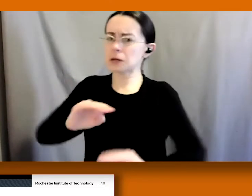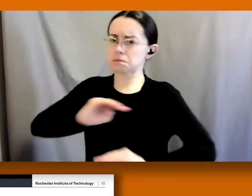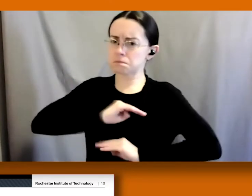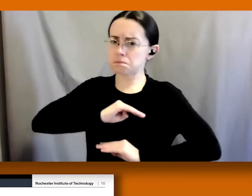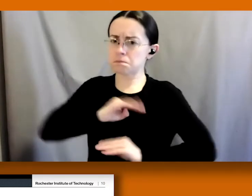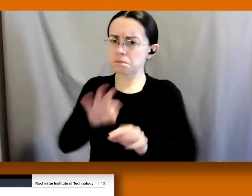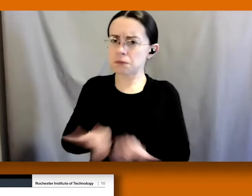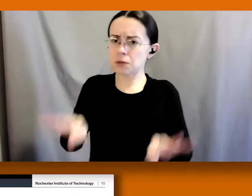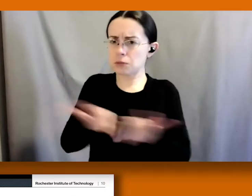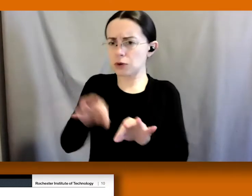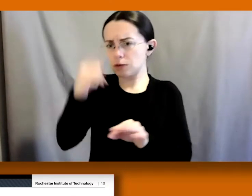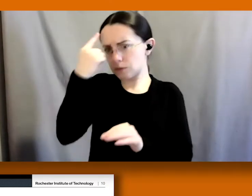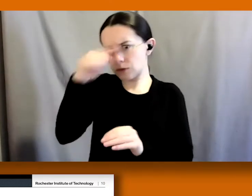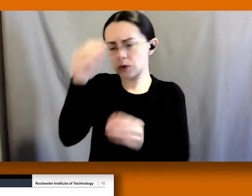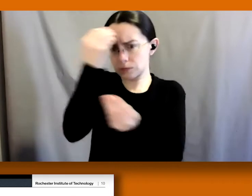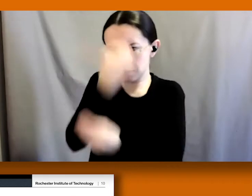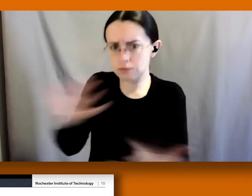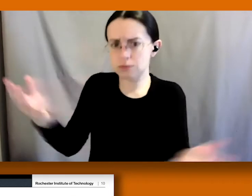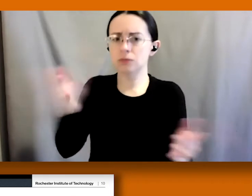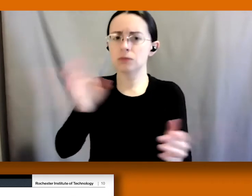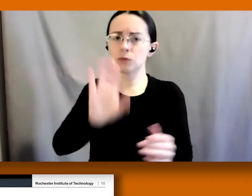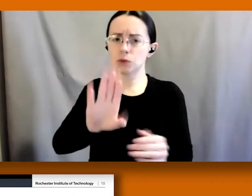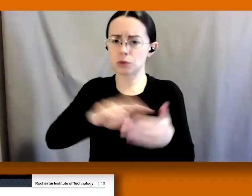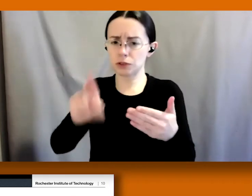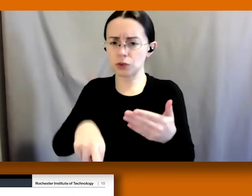so usually those are allowable expenses.